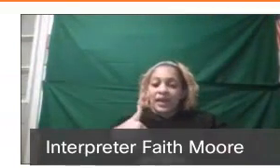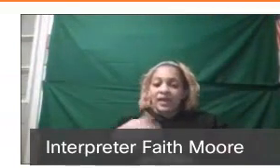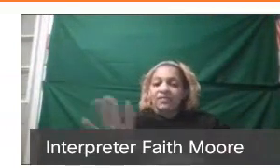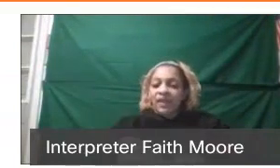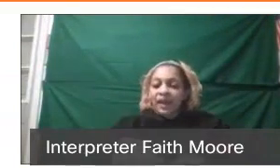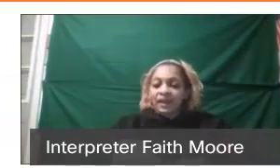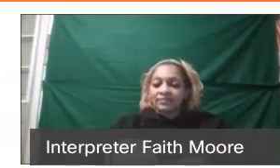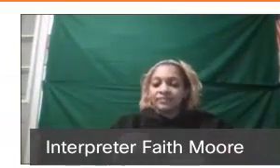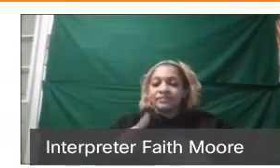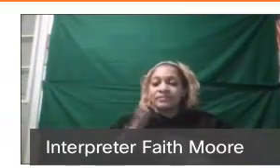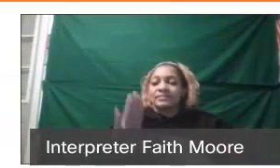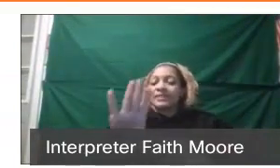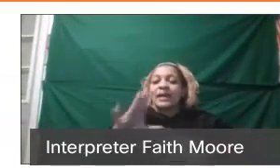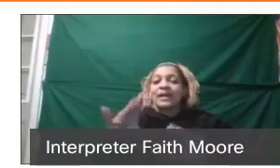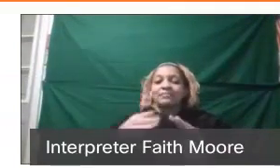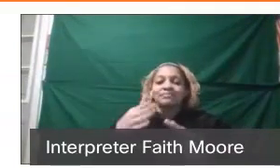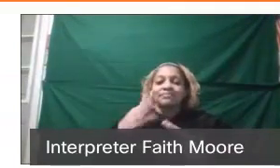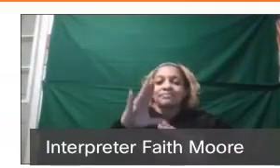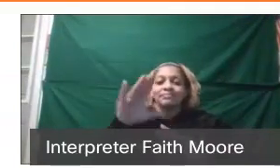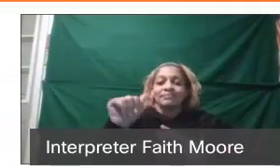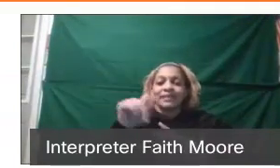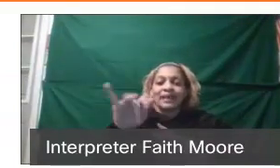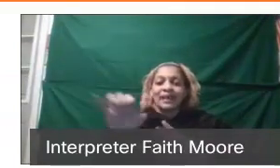Angles through that time, we will be asking PETCO.